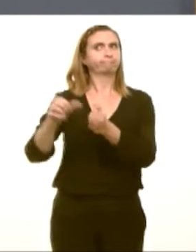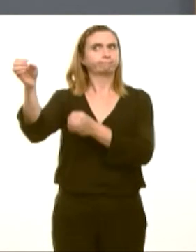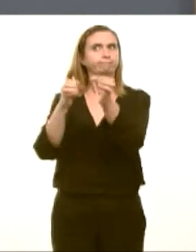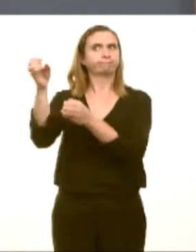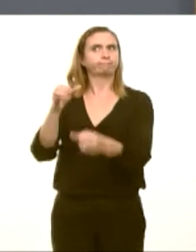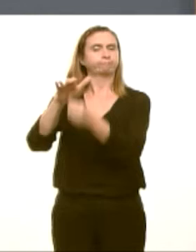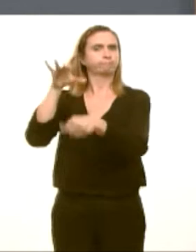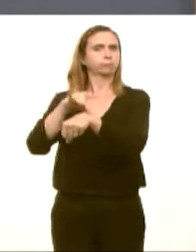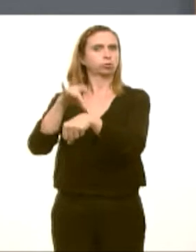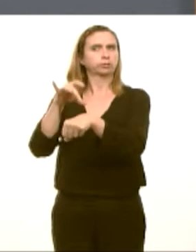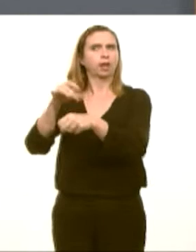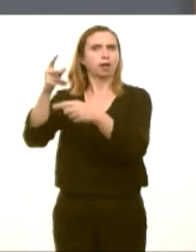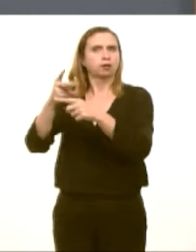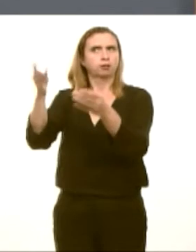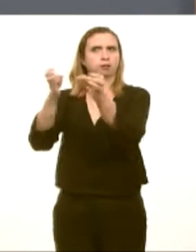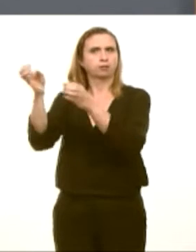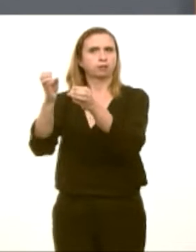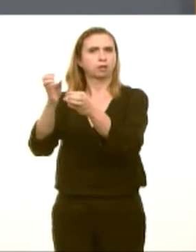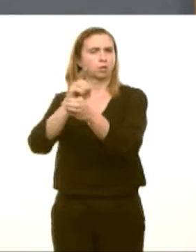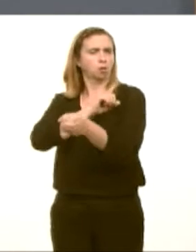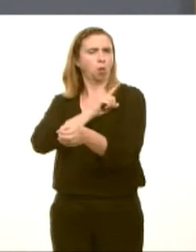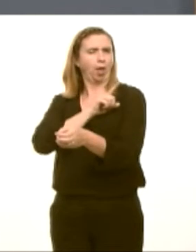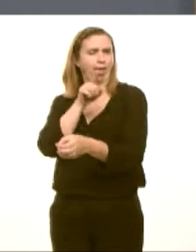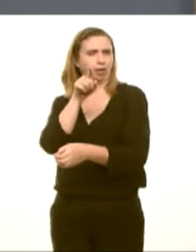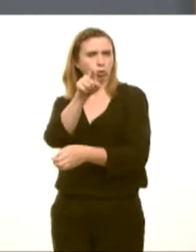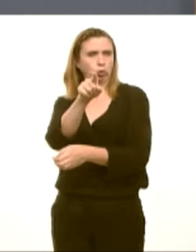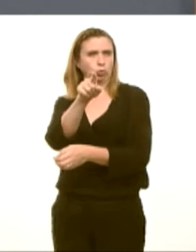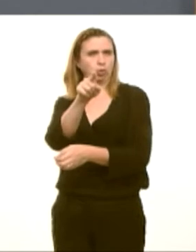Why is it that you prefer downgrading to upskilling?